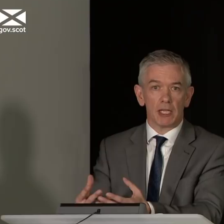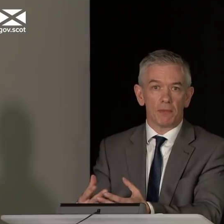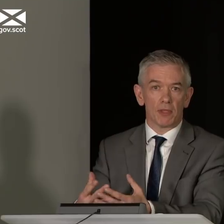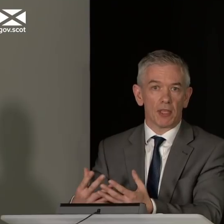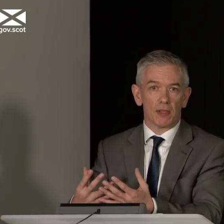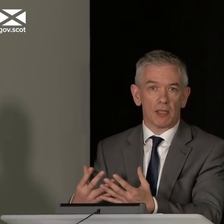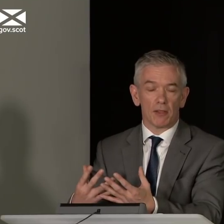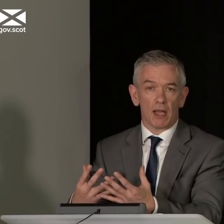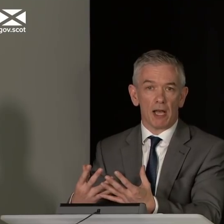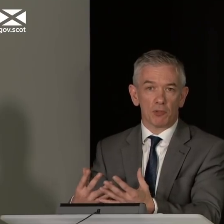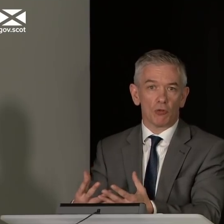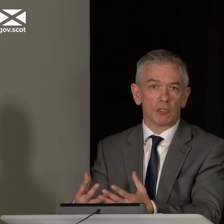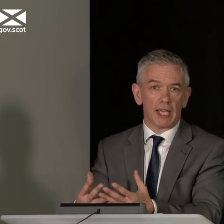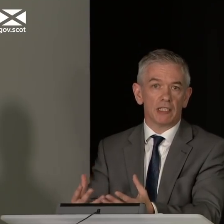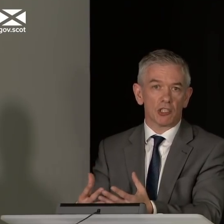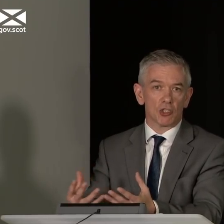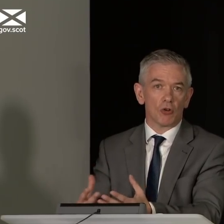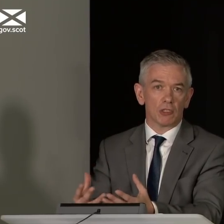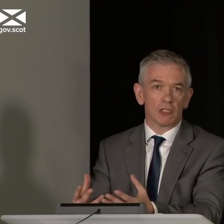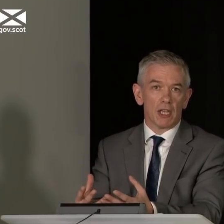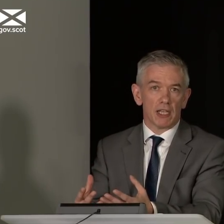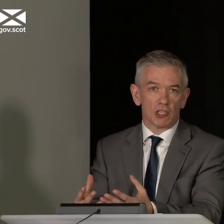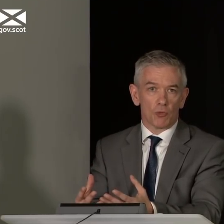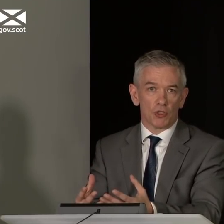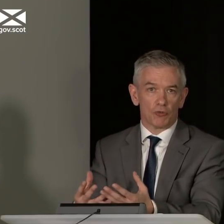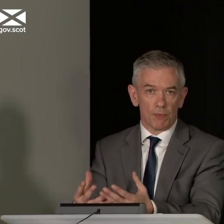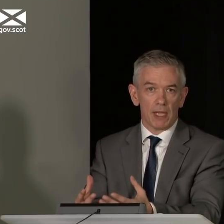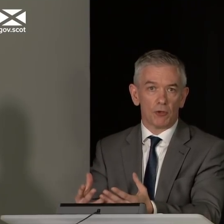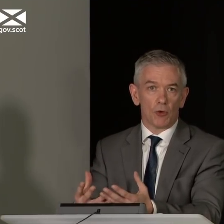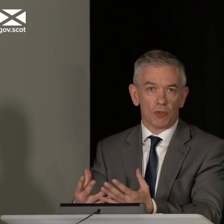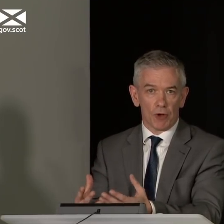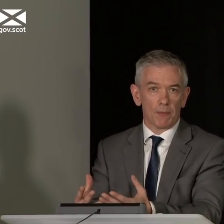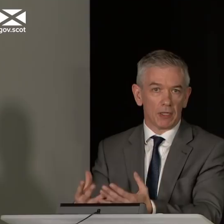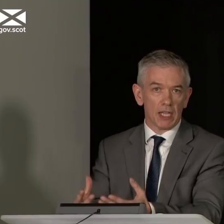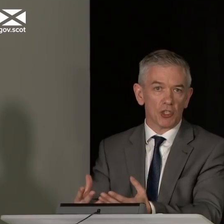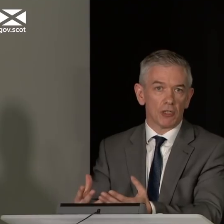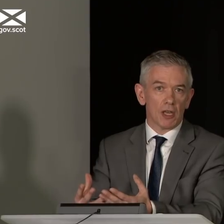in time the absolute guidance in Scotland is that we should remain with the recommendation